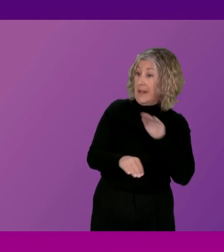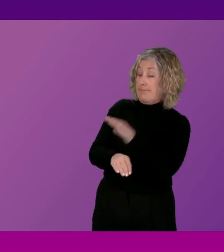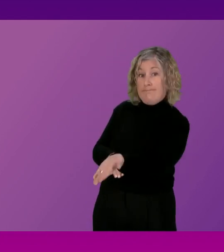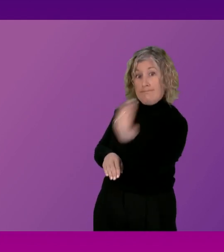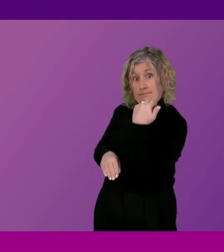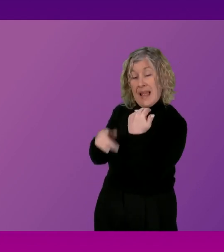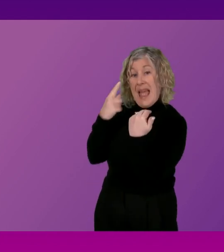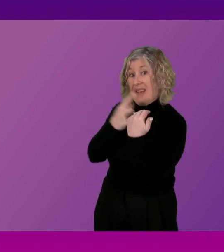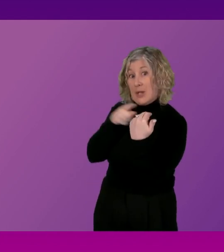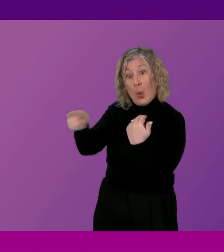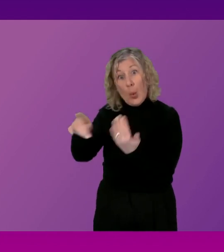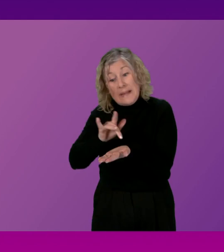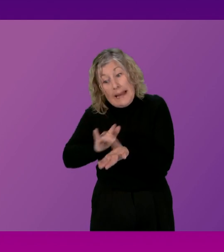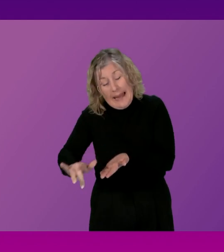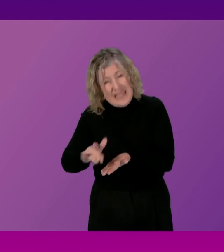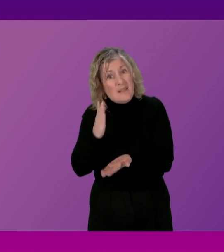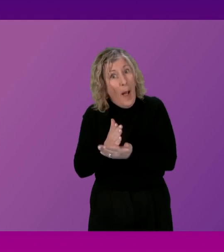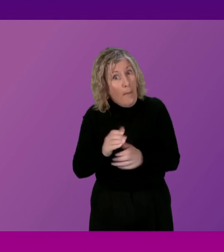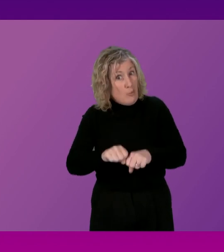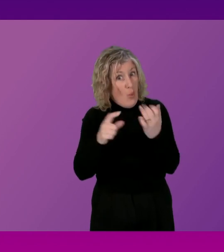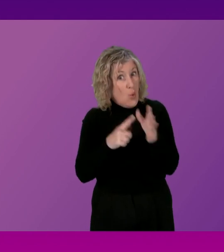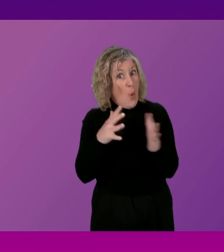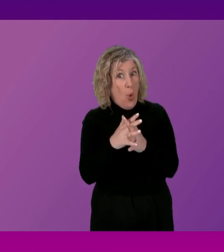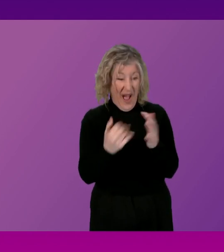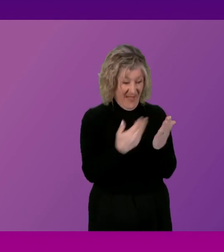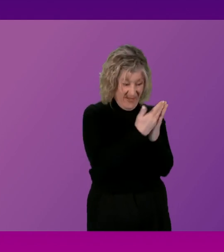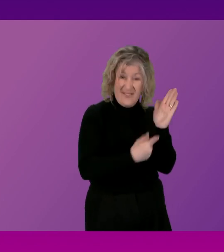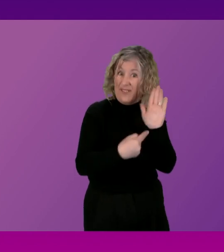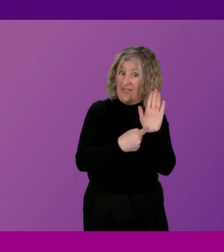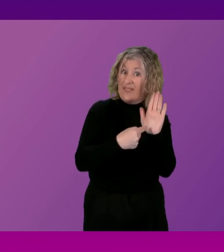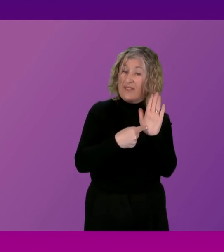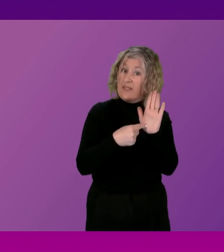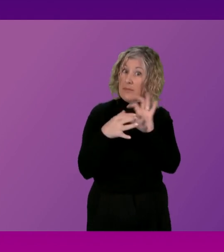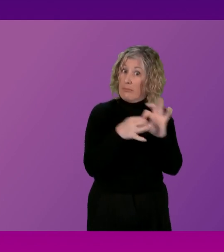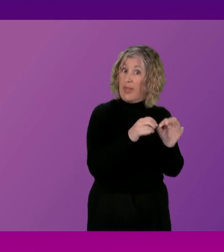That is in writing, in the Scottish Covid inquiry’s letter. The SNP Government was told